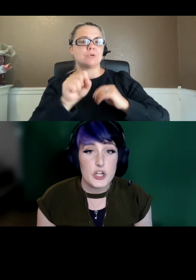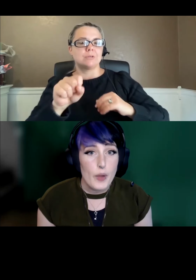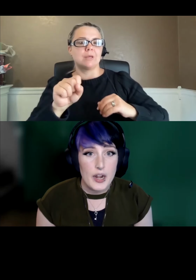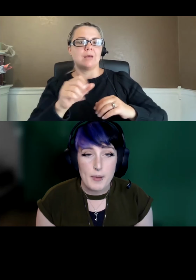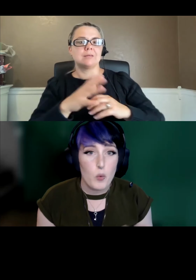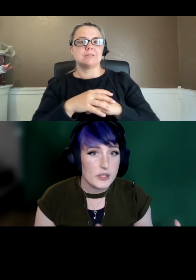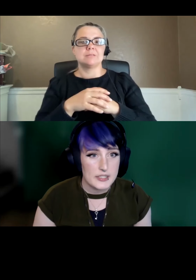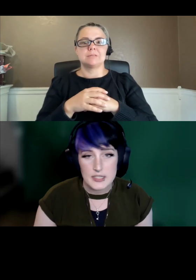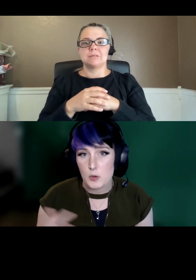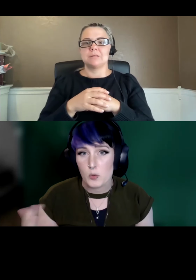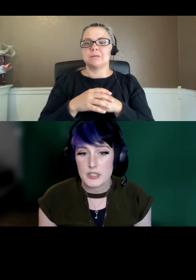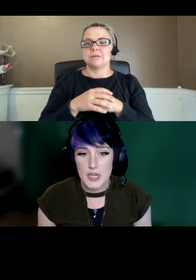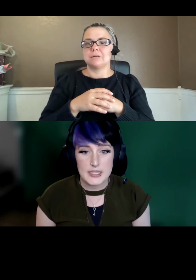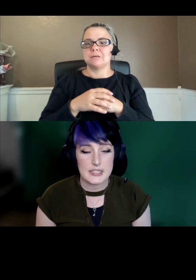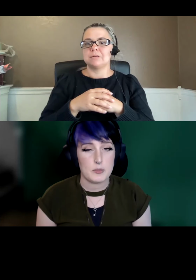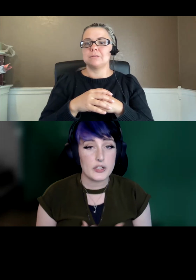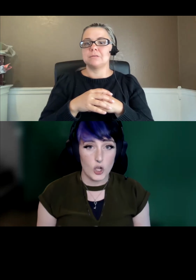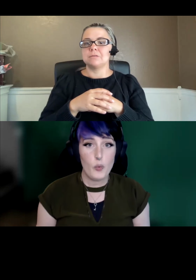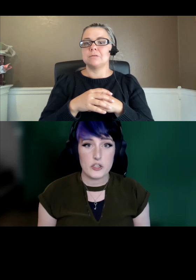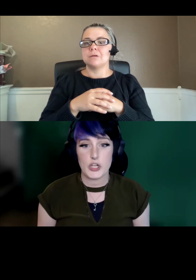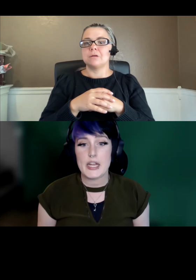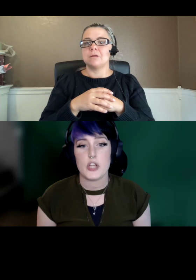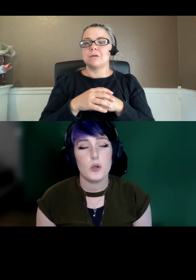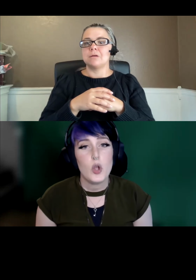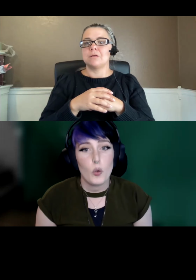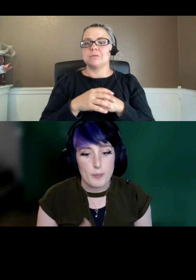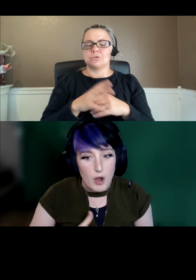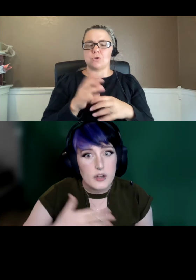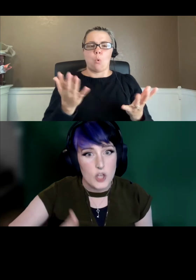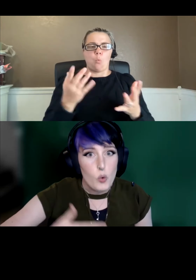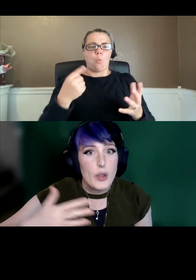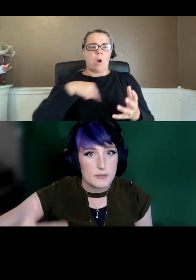we know it about what's accessible and what's not accessible, it's always changing. The bar is always